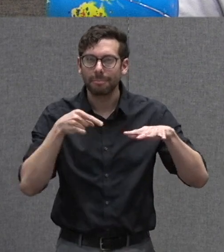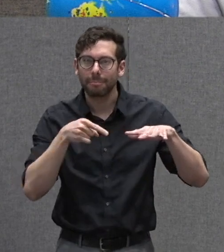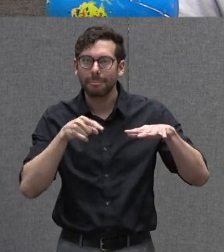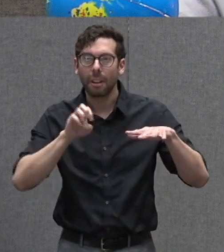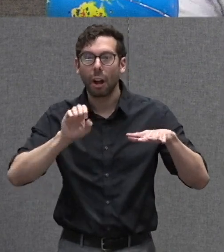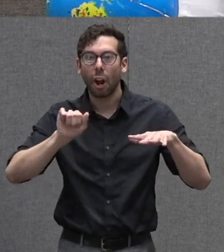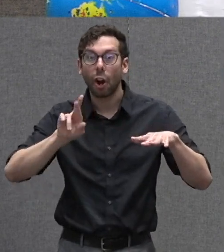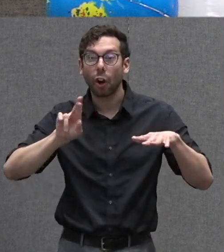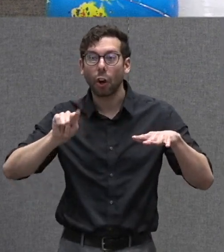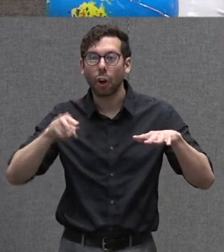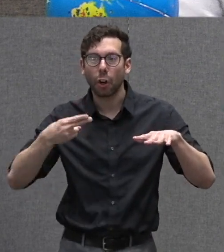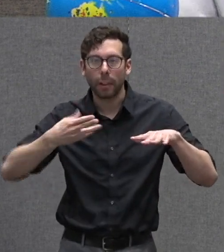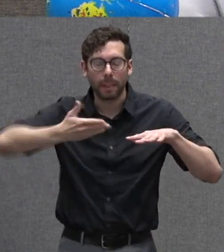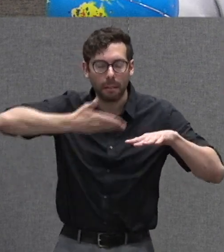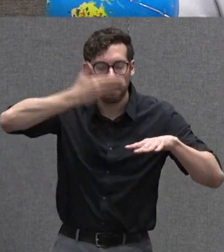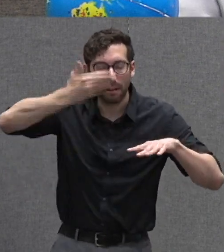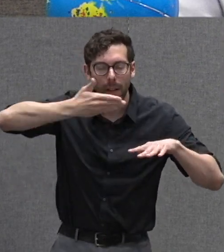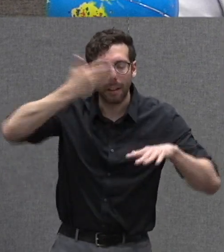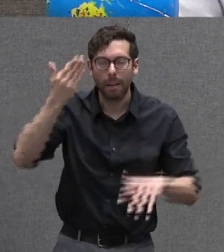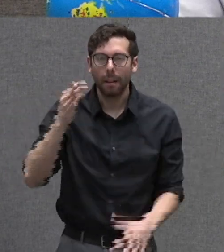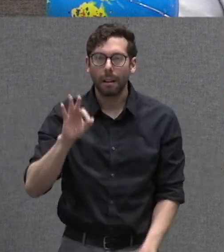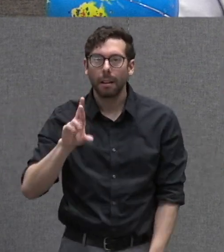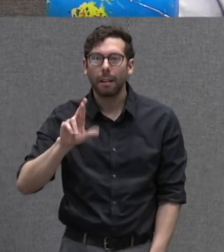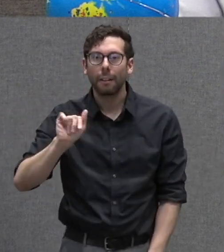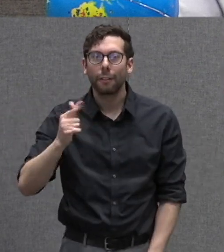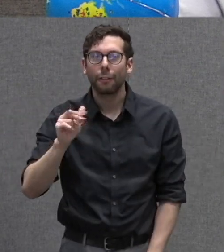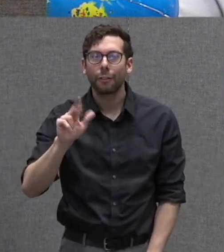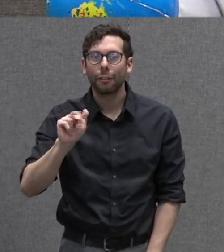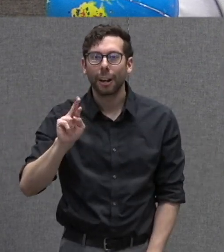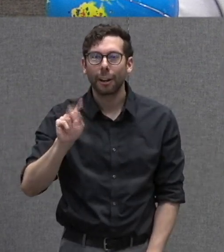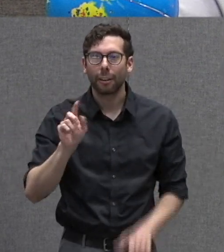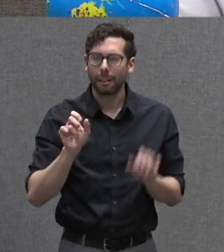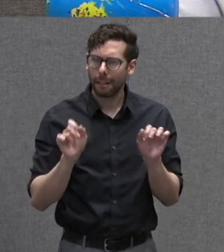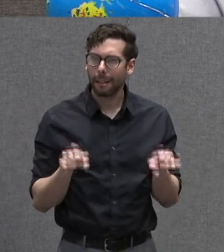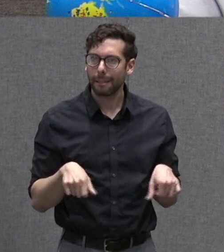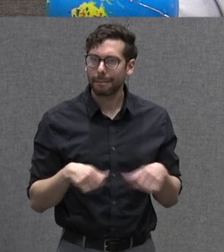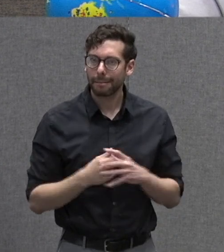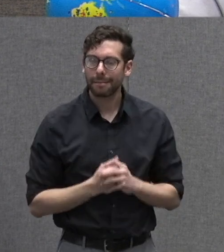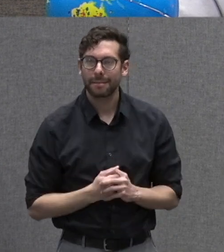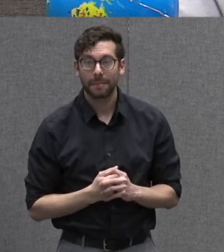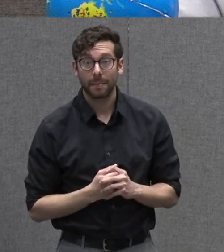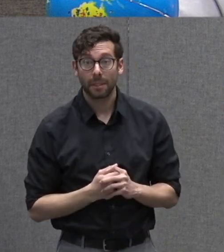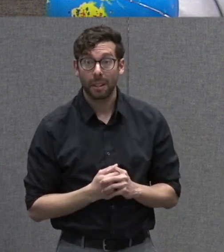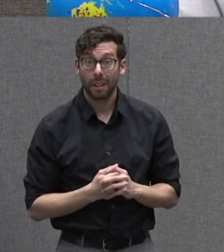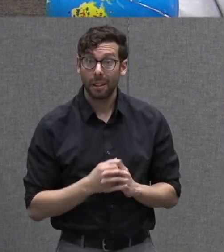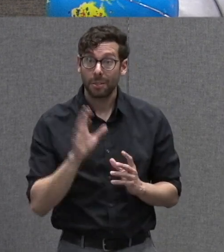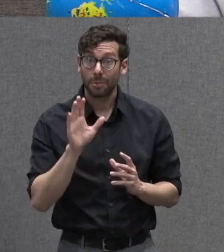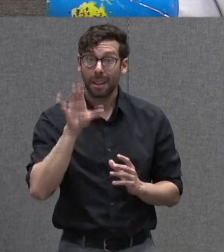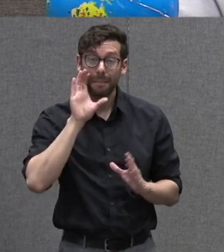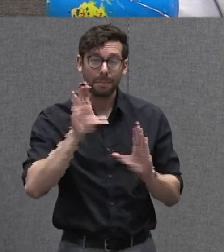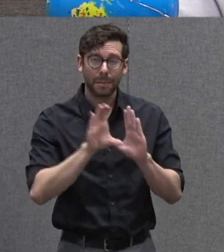When you look at this picture, what word would you describe? How would you describe this picture to somebody?